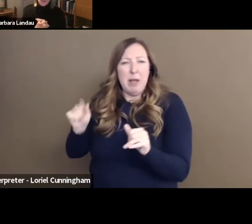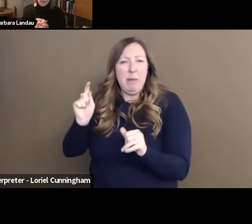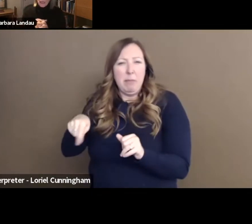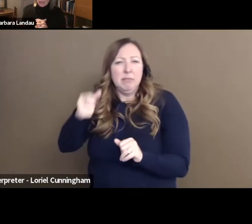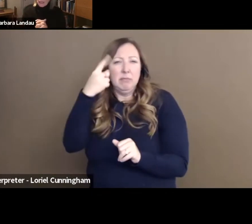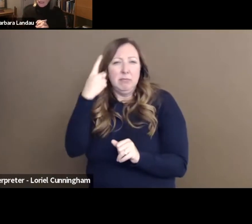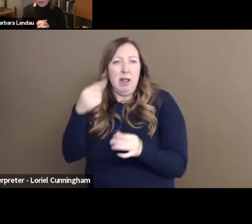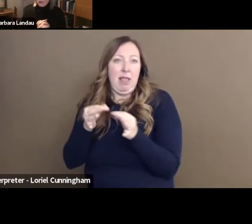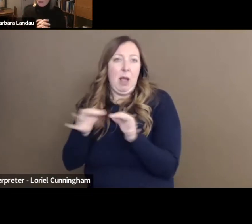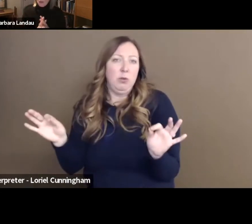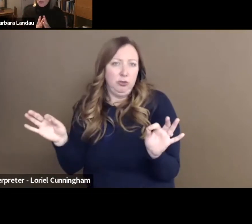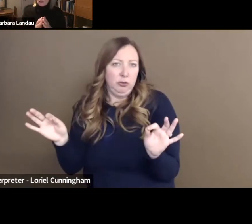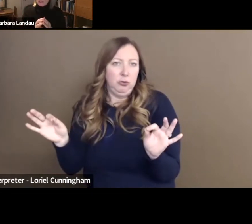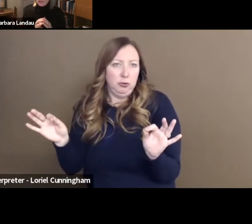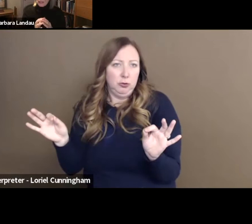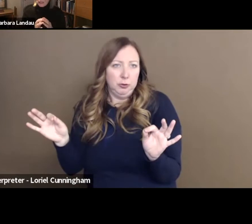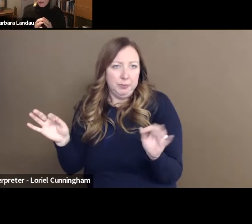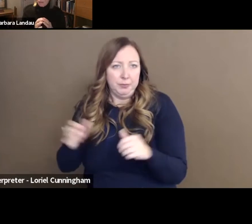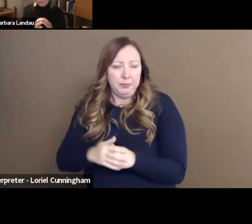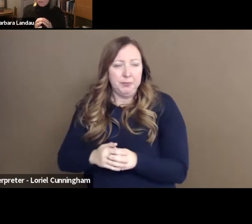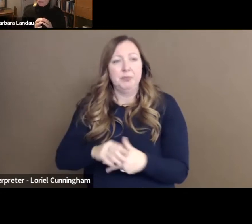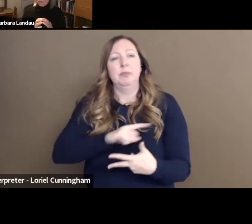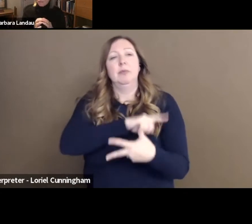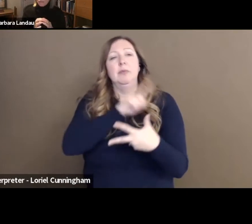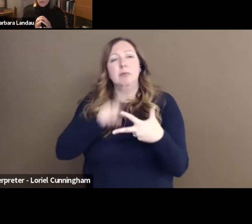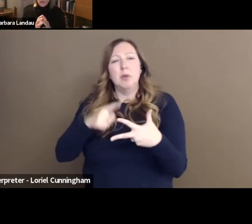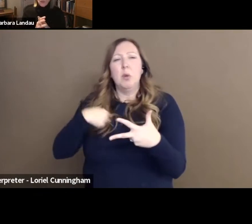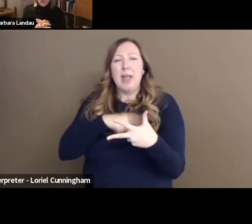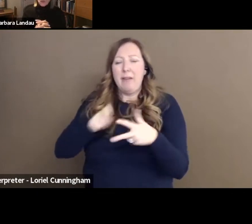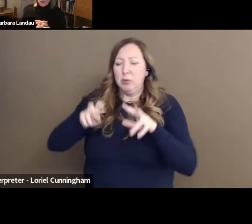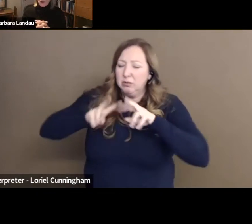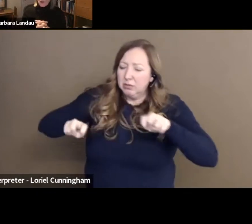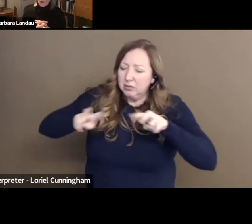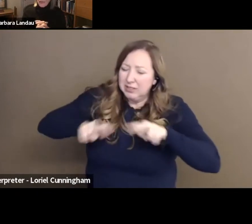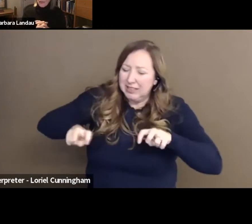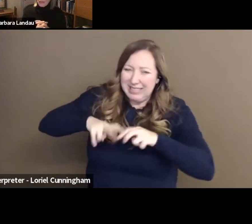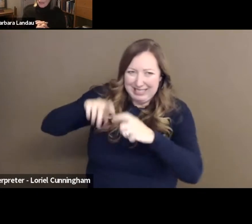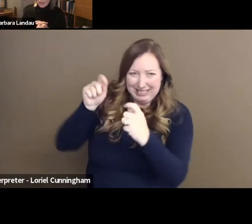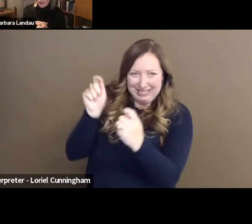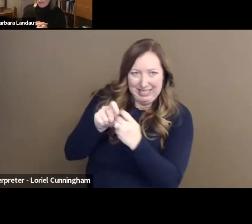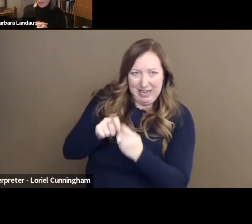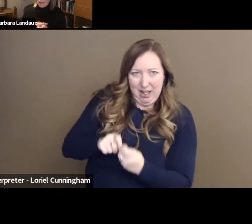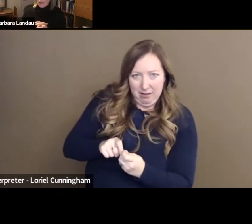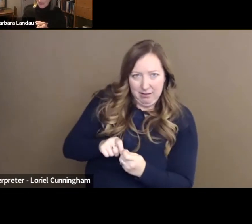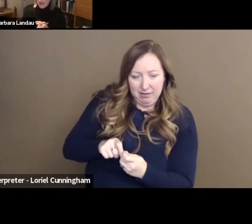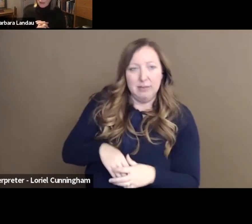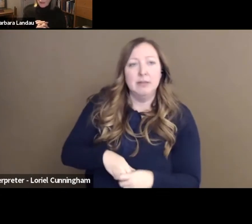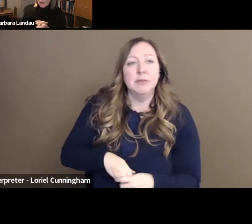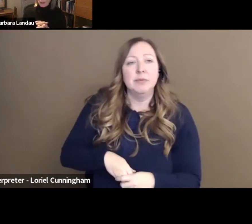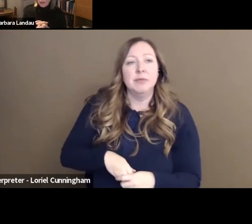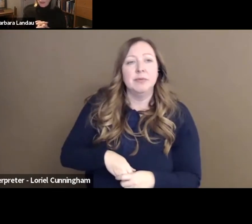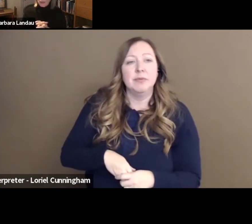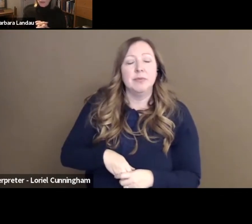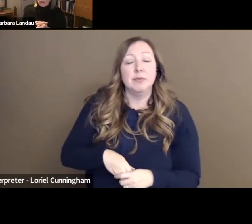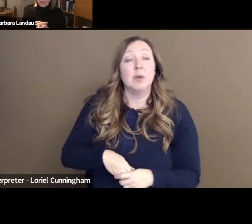secondly we want to look in detail